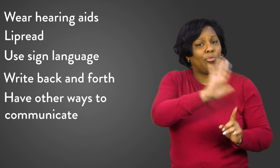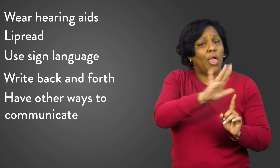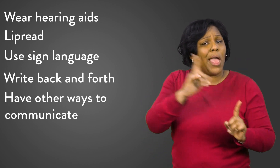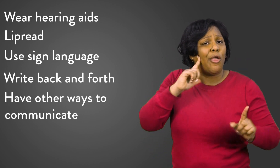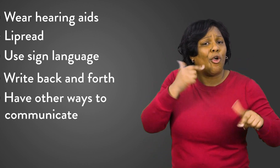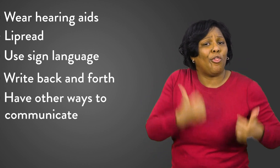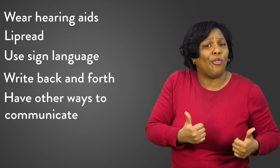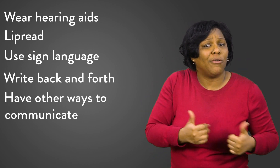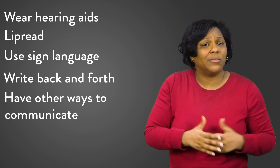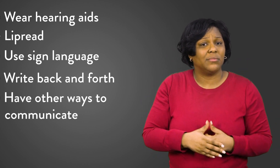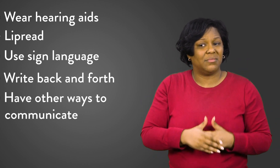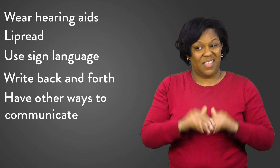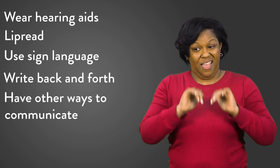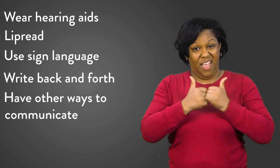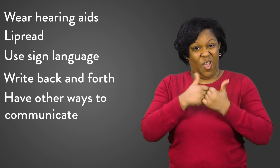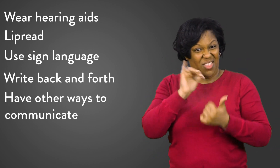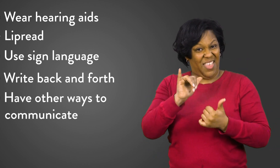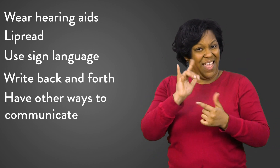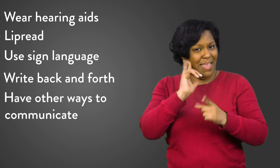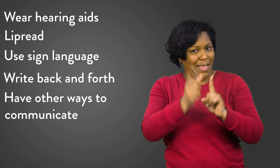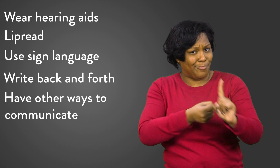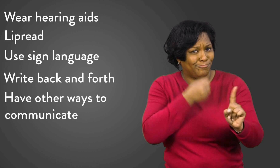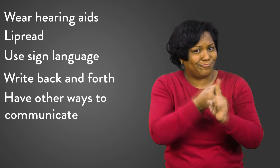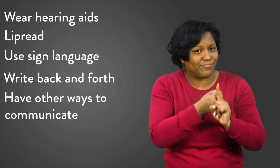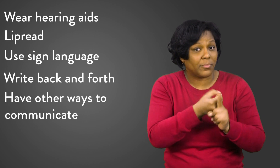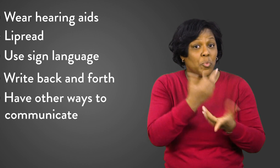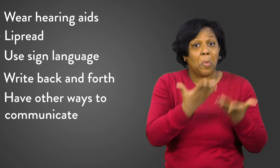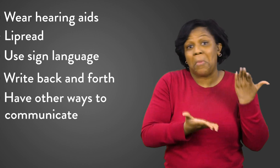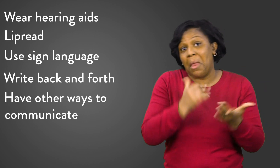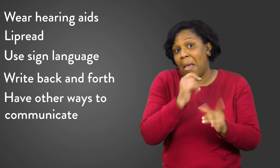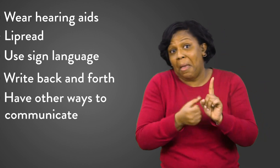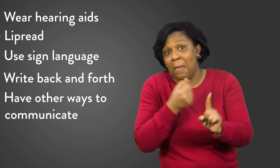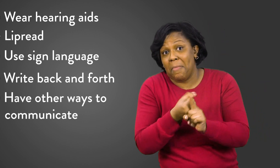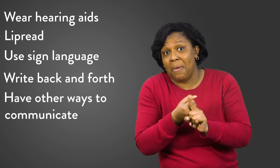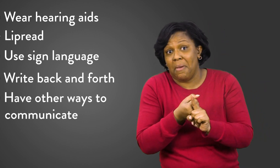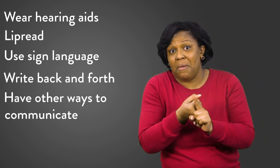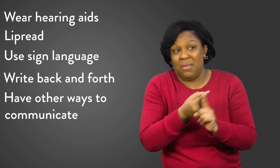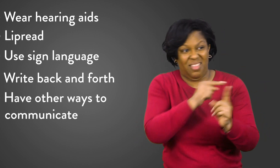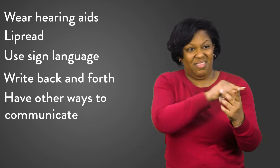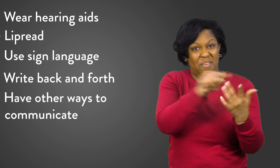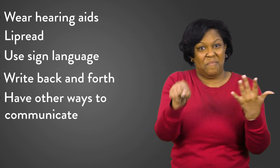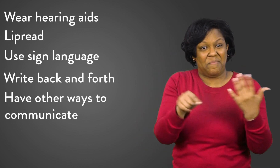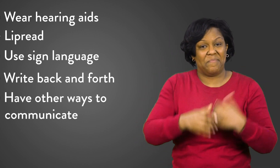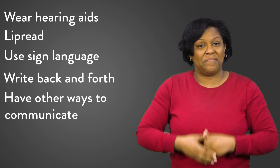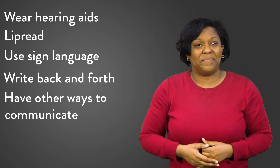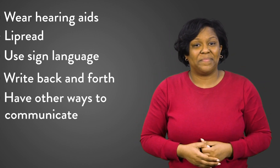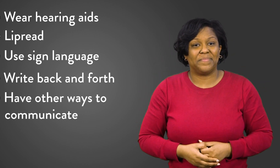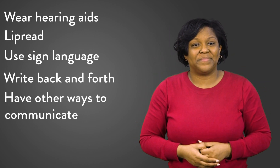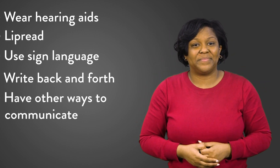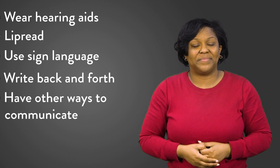and how it impacts or does not impact them.